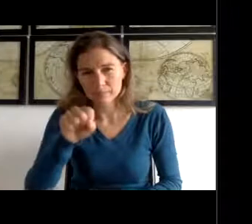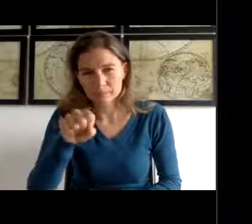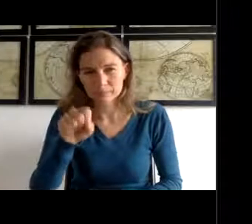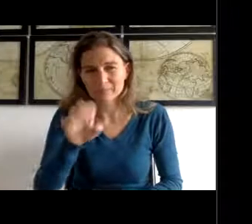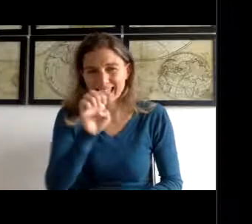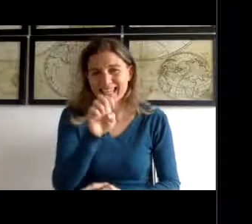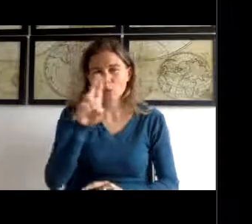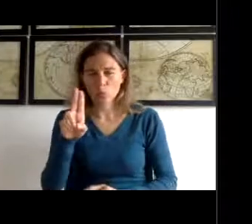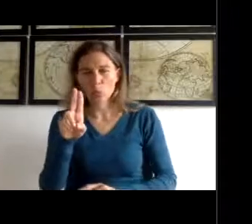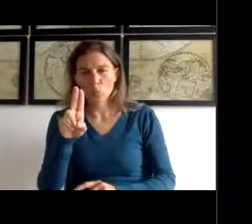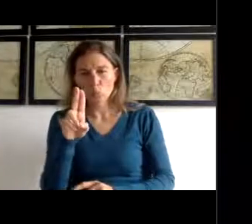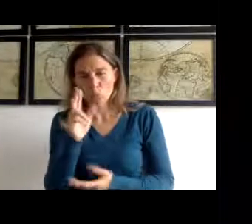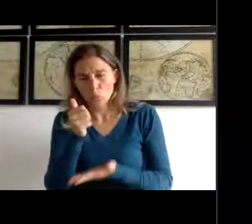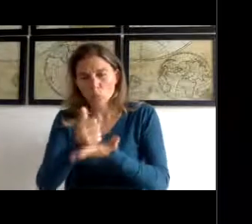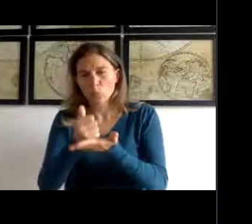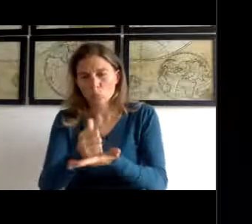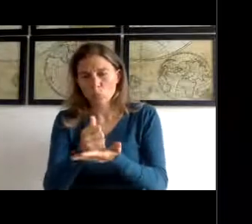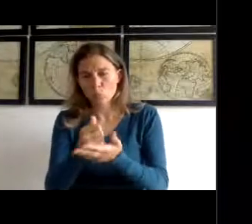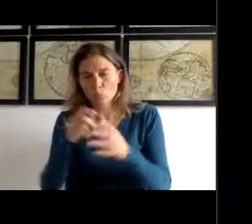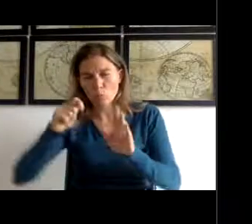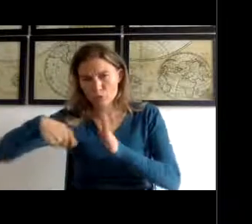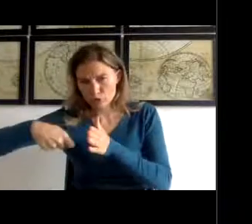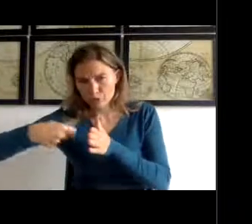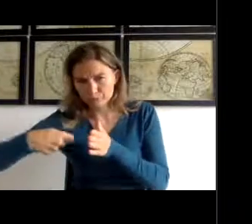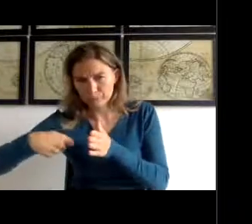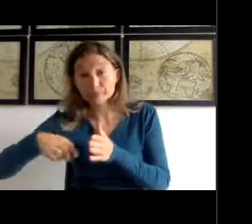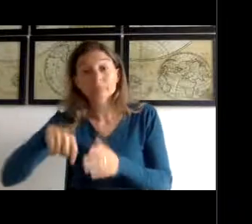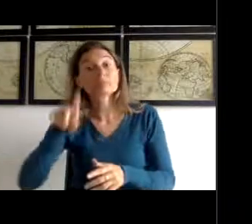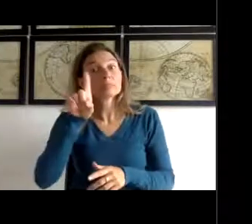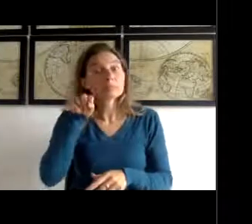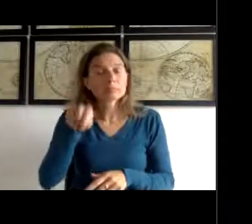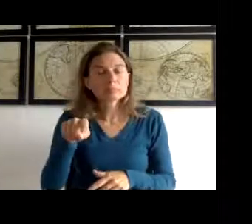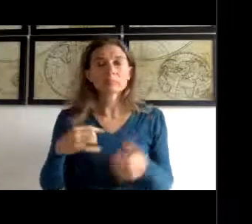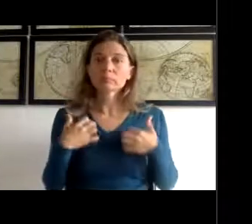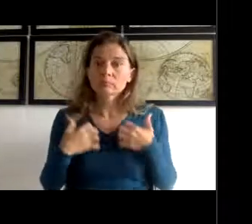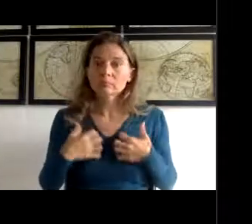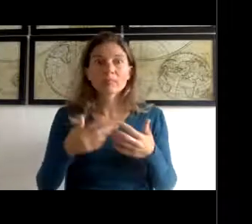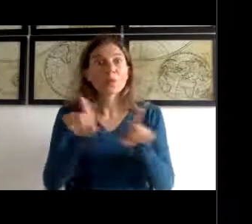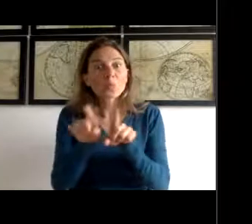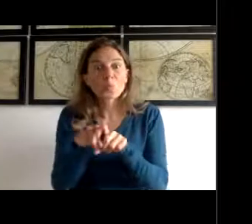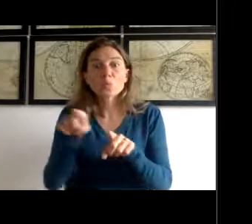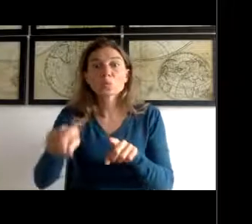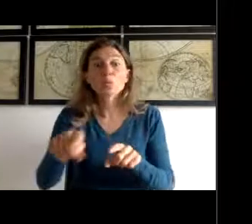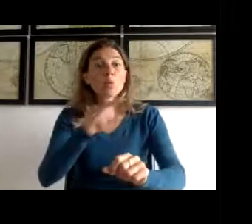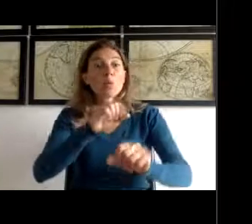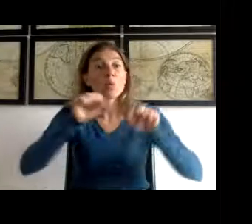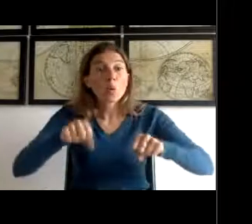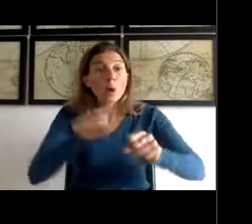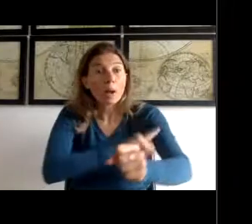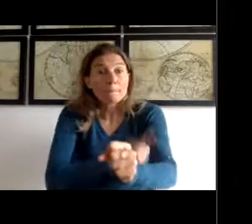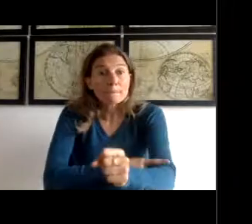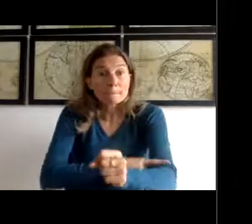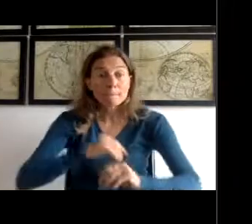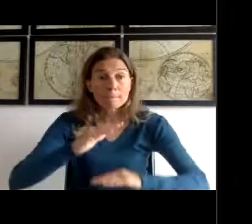and it's very much understood as the capacity building for volunteers and organisations so it's important and highlights